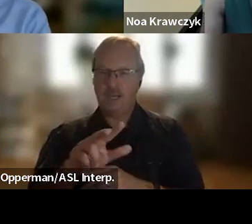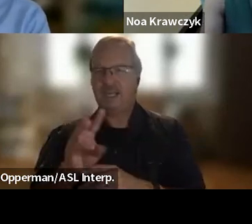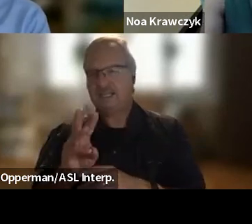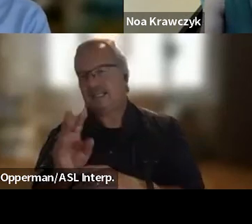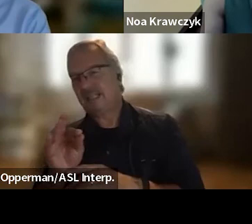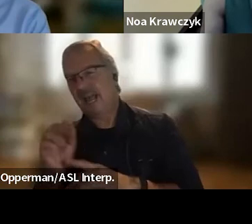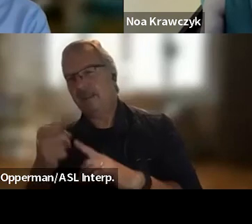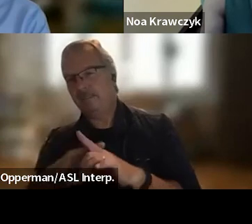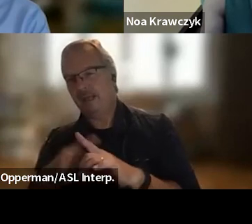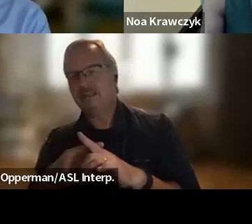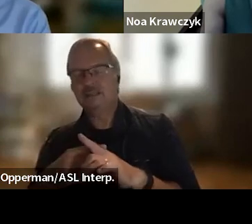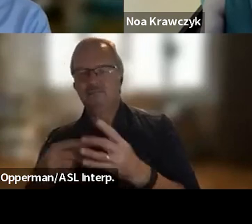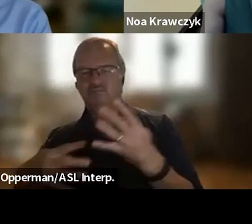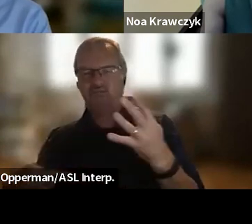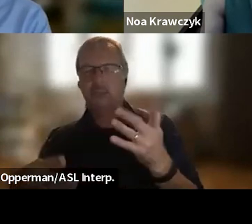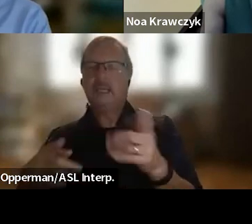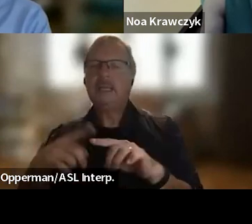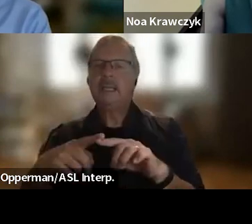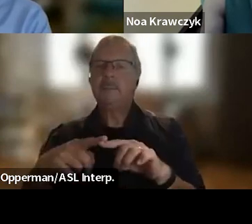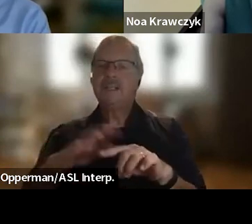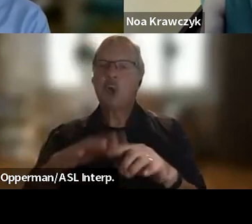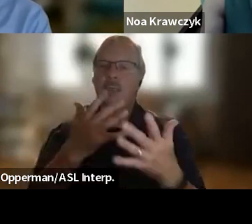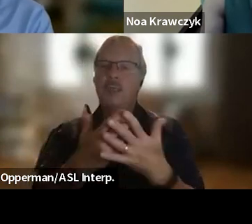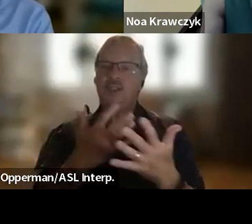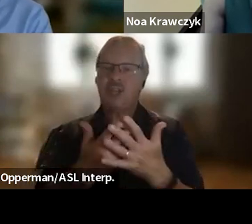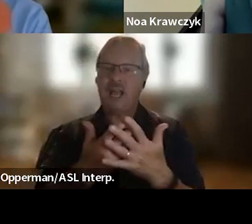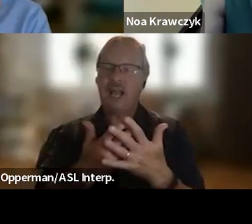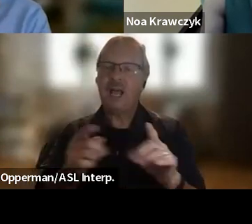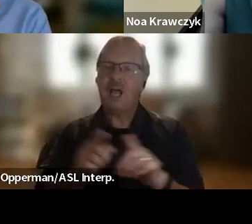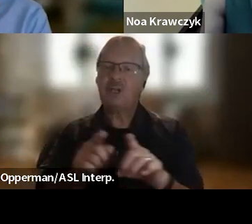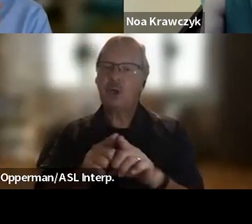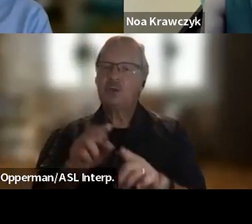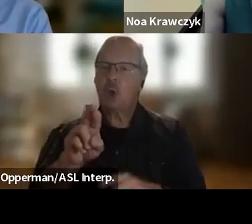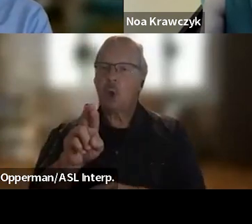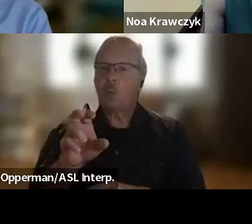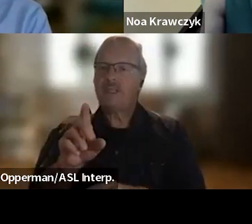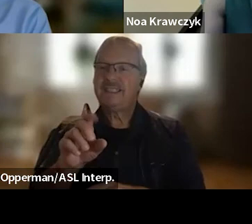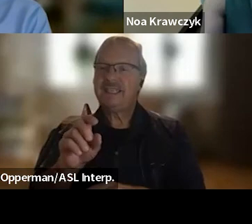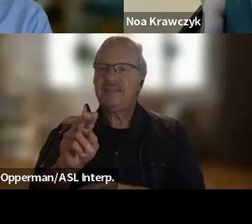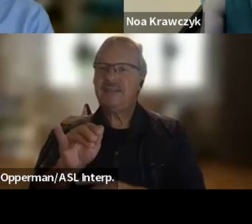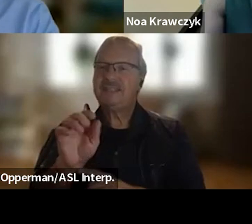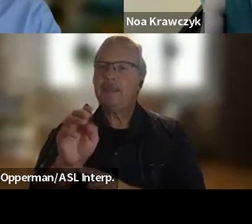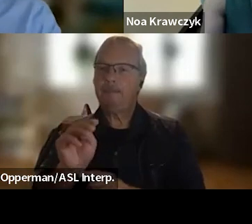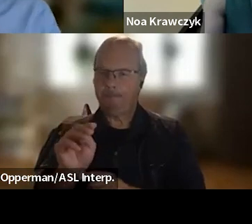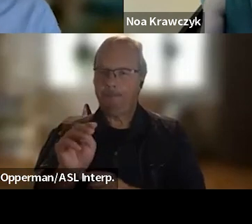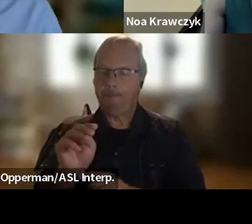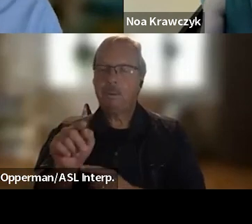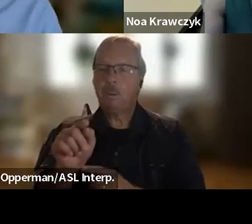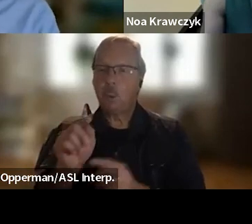But that really depends on the jails as well as recidivism. So those numbers in terms of the total numbers